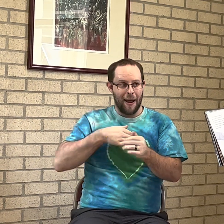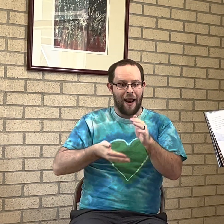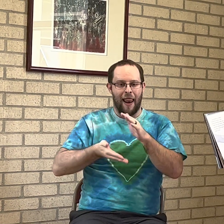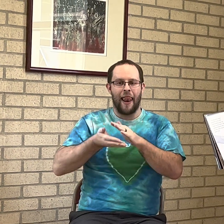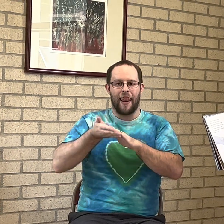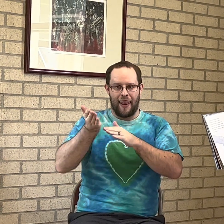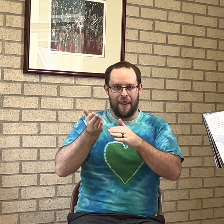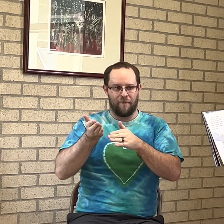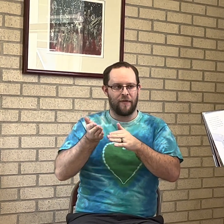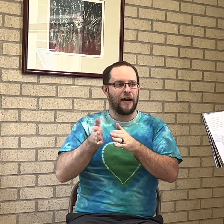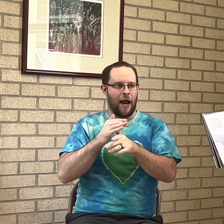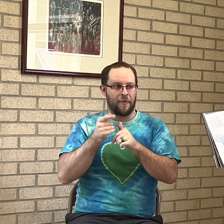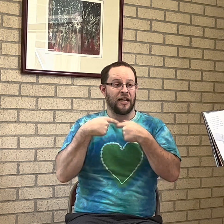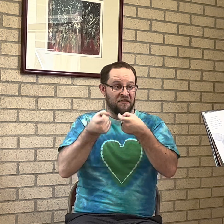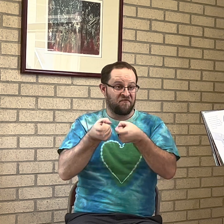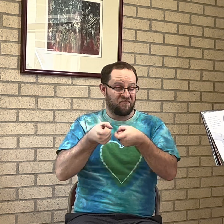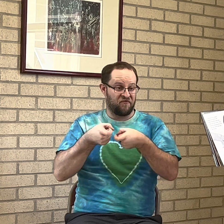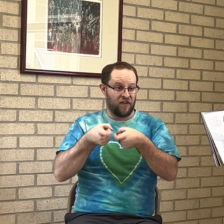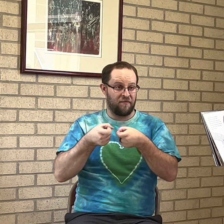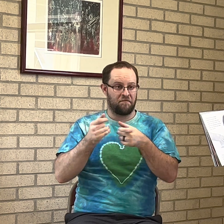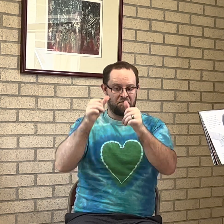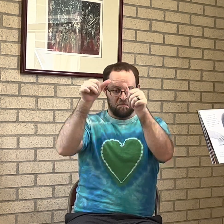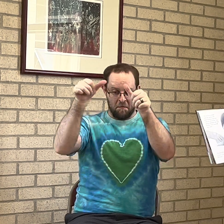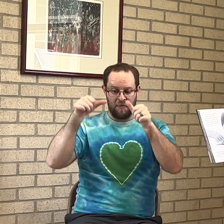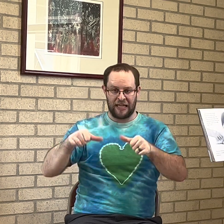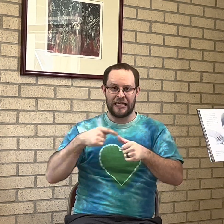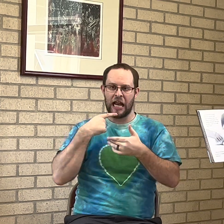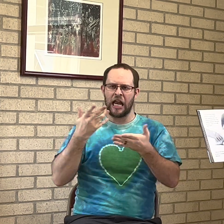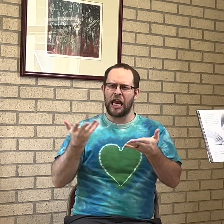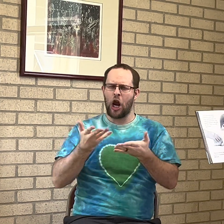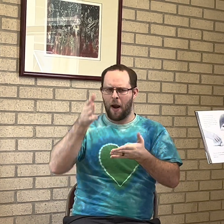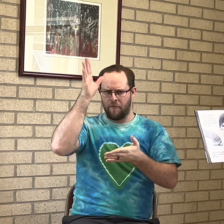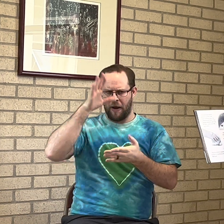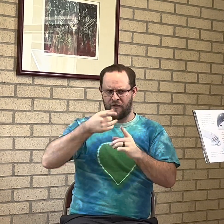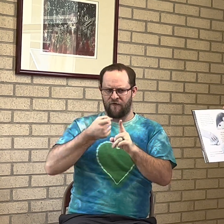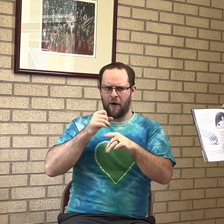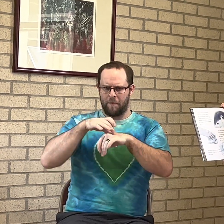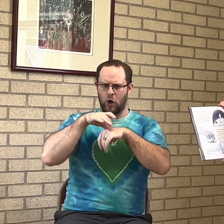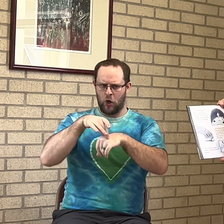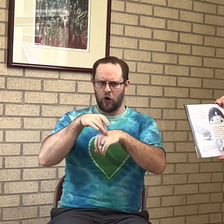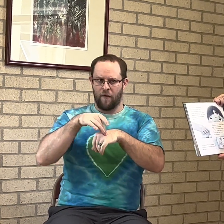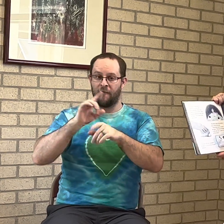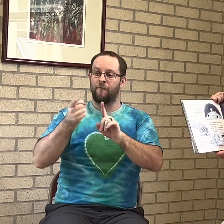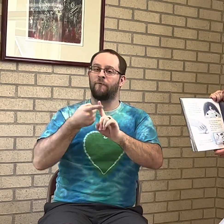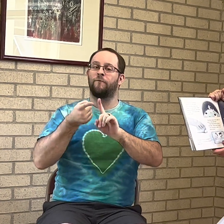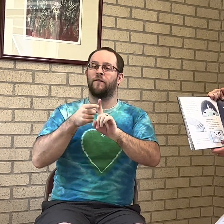in return. A handsome plaque that read: Here men from the planet Earth first set foot upon